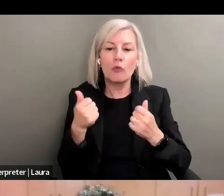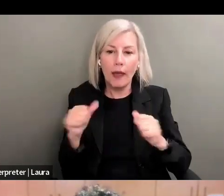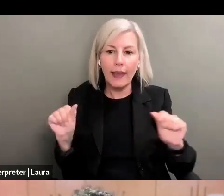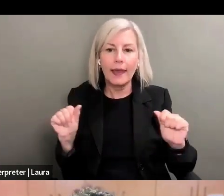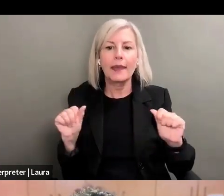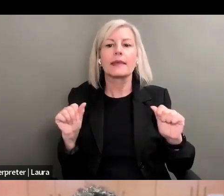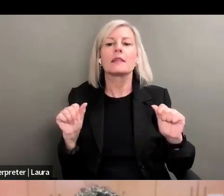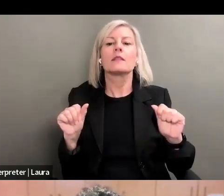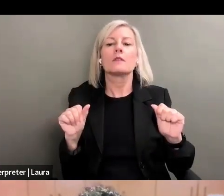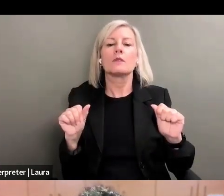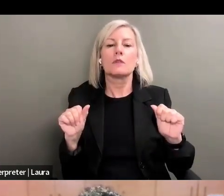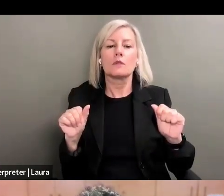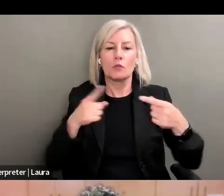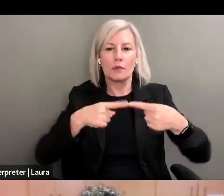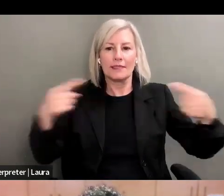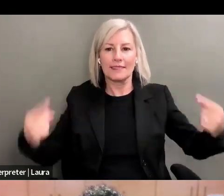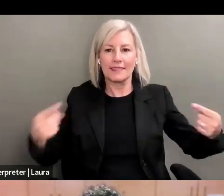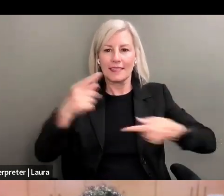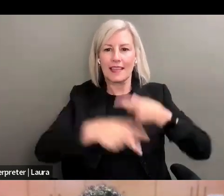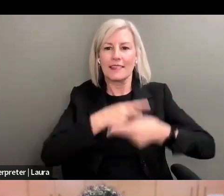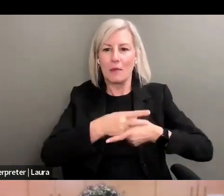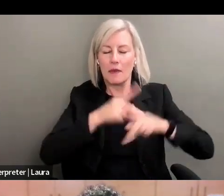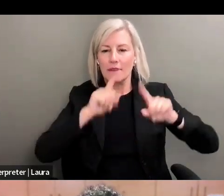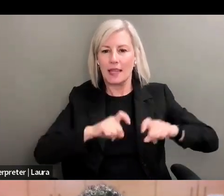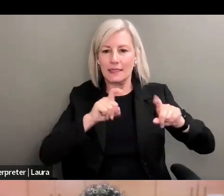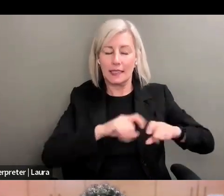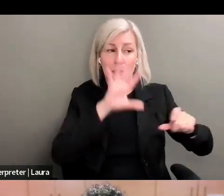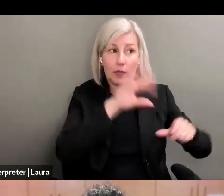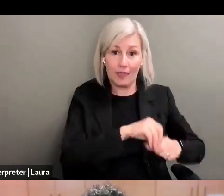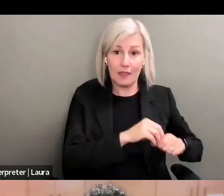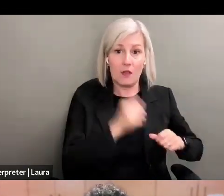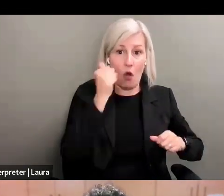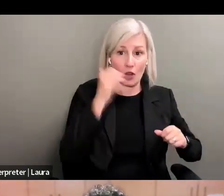contrast the type of testing that we typically do in audiology to really make